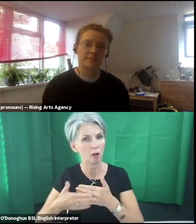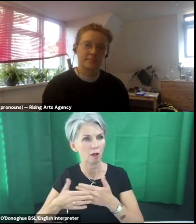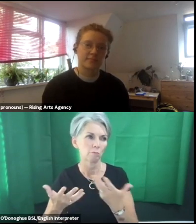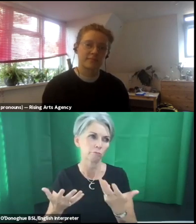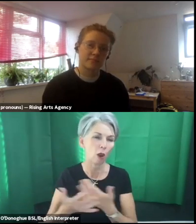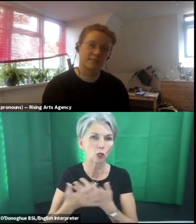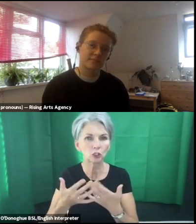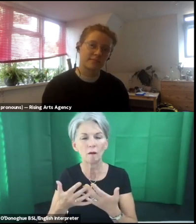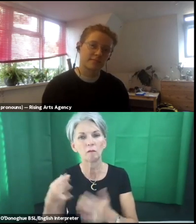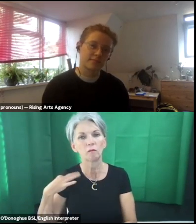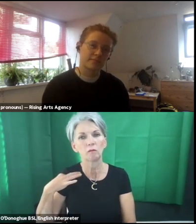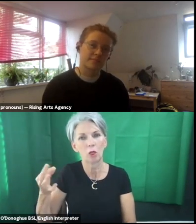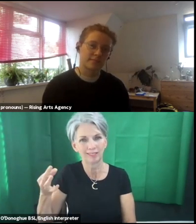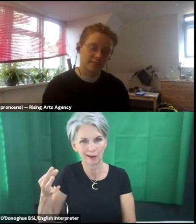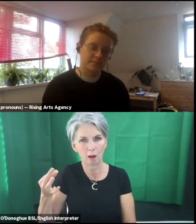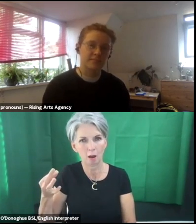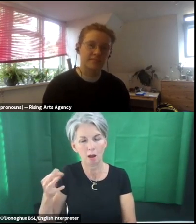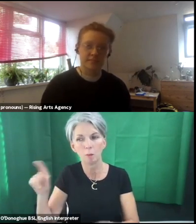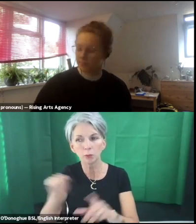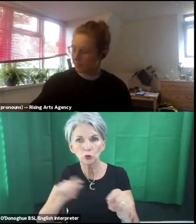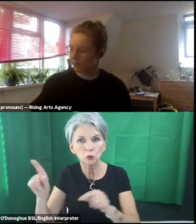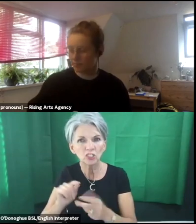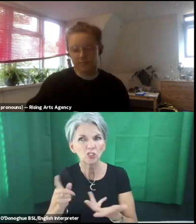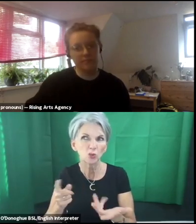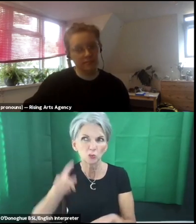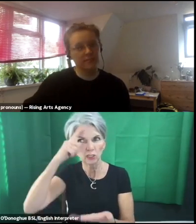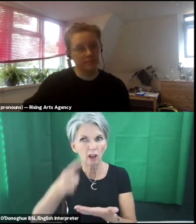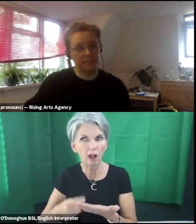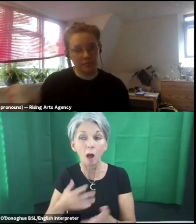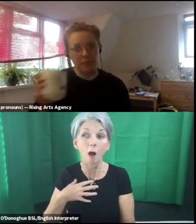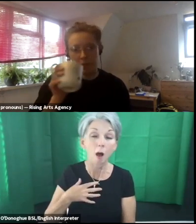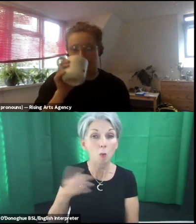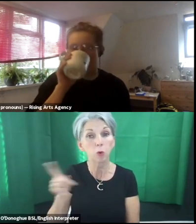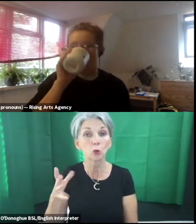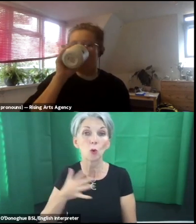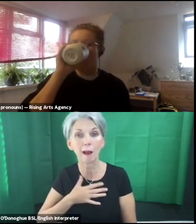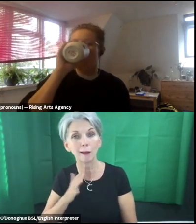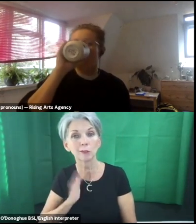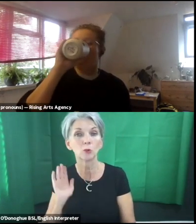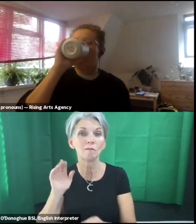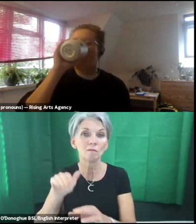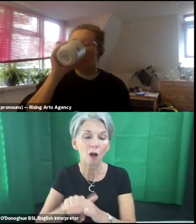and really it's up to you what things is that you want to get involved in. We organise via WhatsApp mostly.